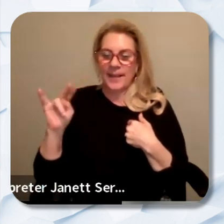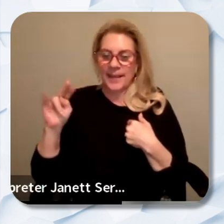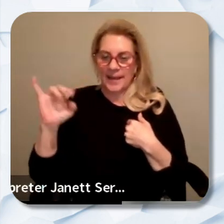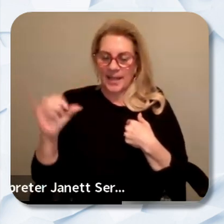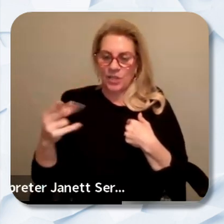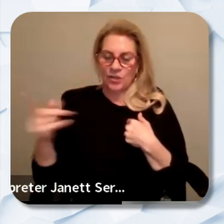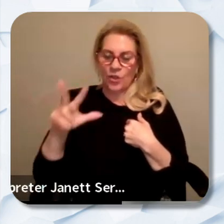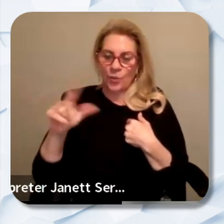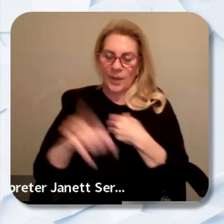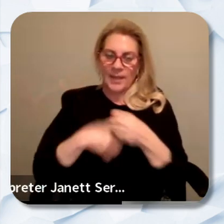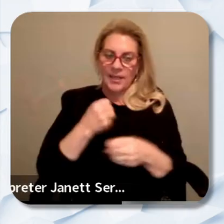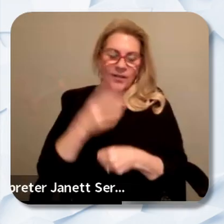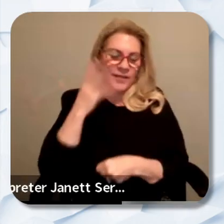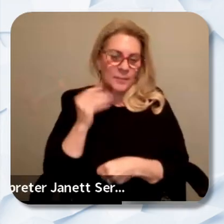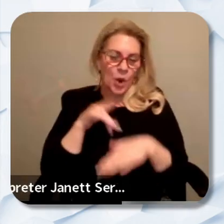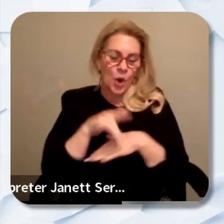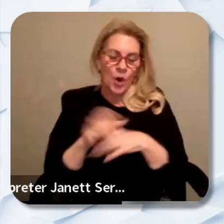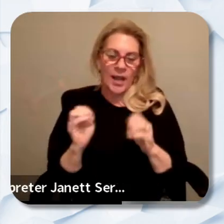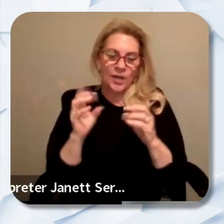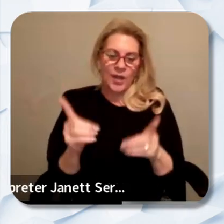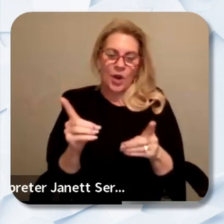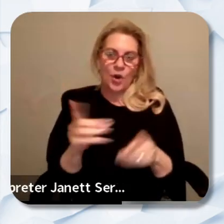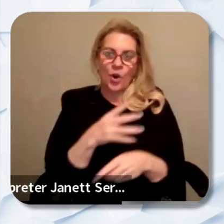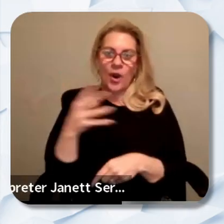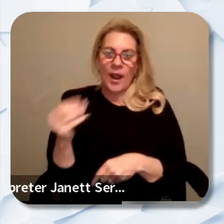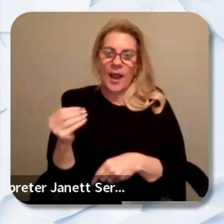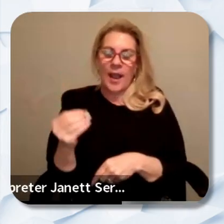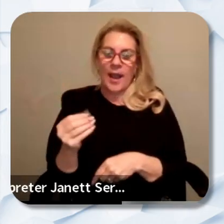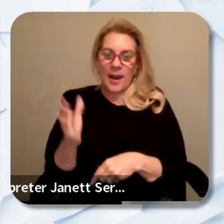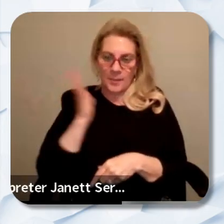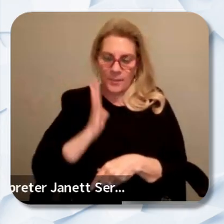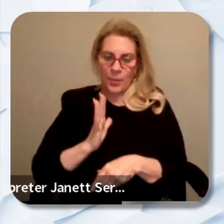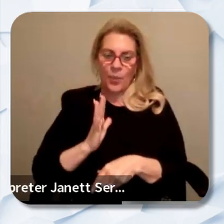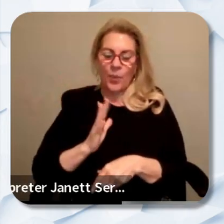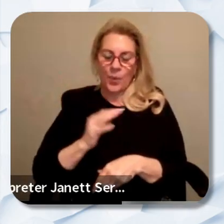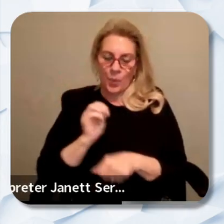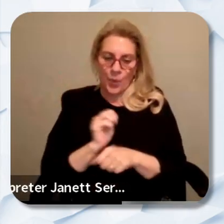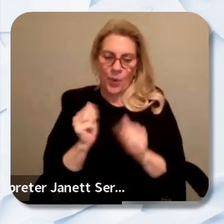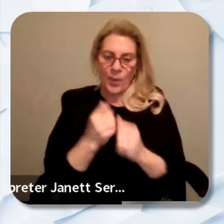of experience as an early educator and has had the privilege of working in both state